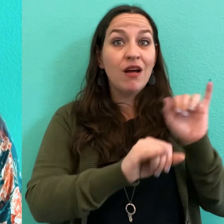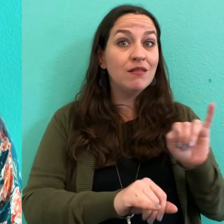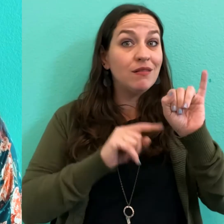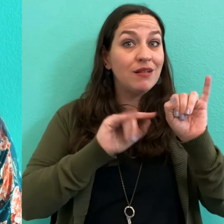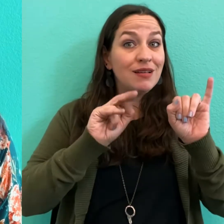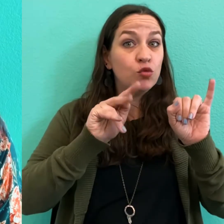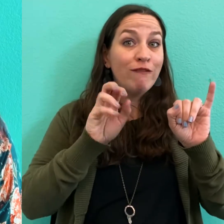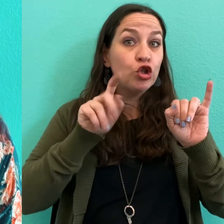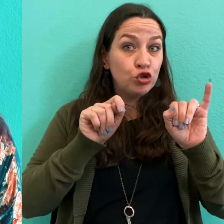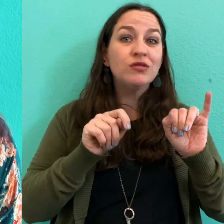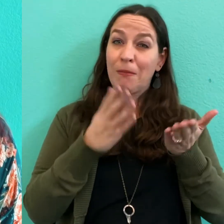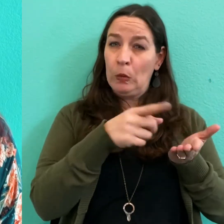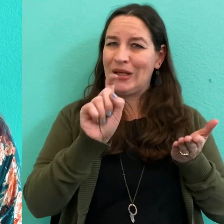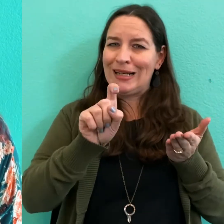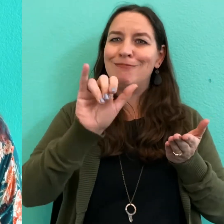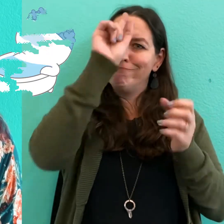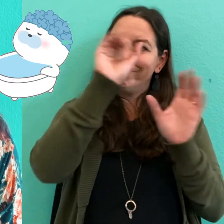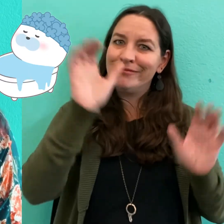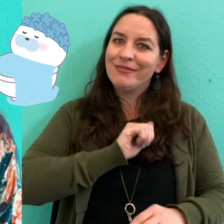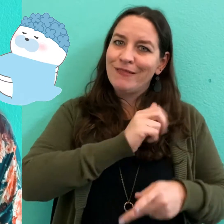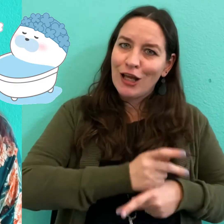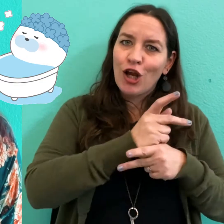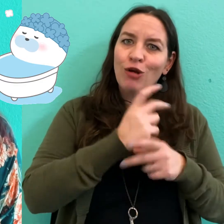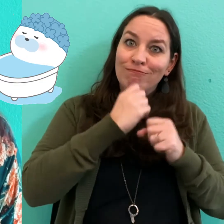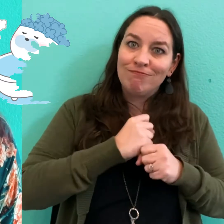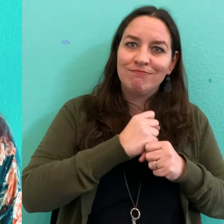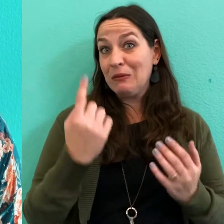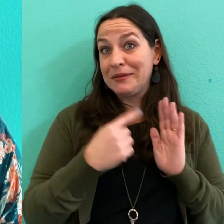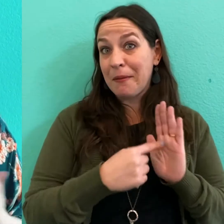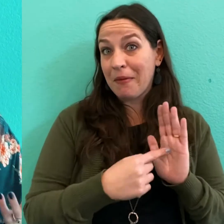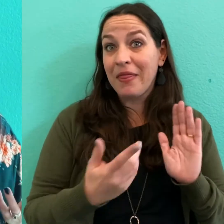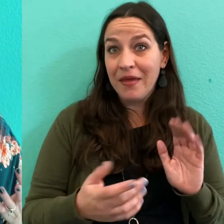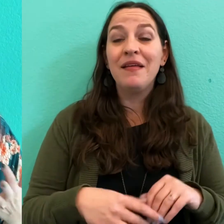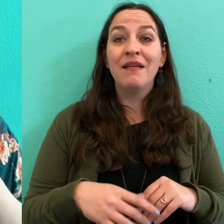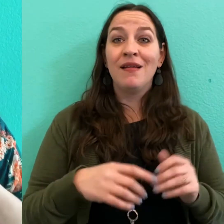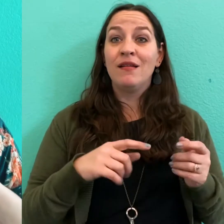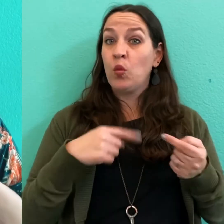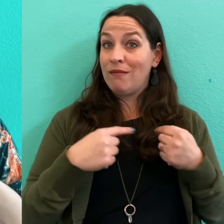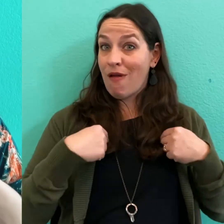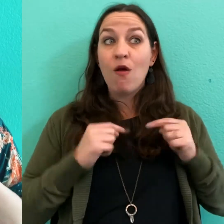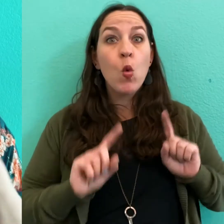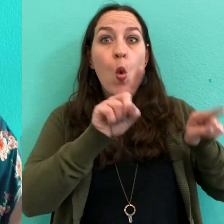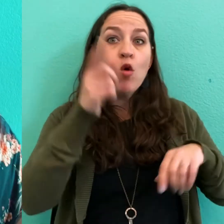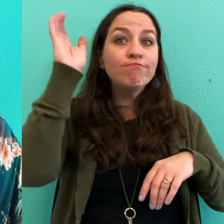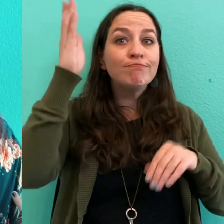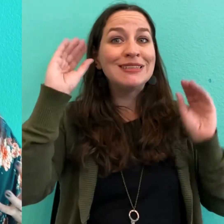may have to very carefully and specifically set up your self-care time. So a great example of that is when I go teach somewhere.